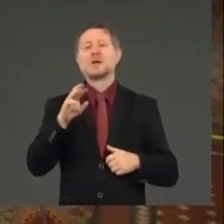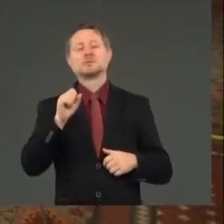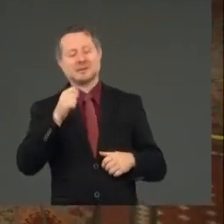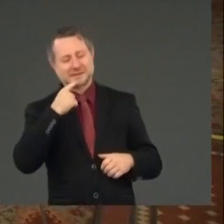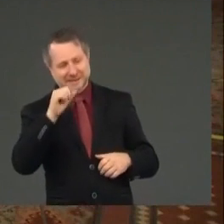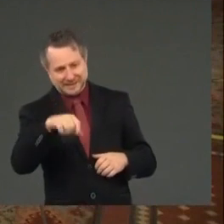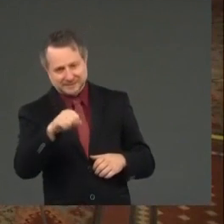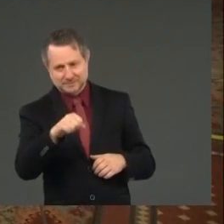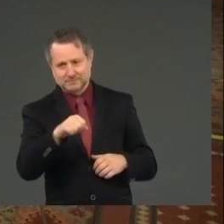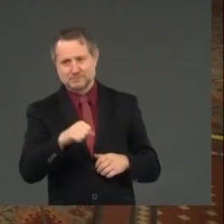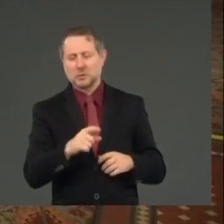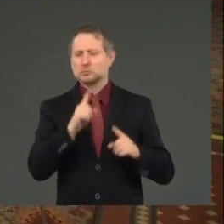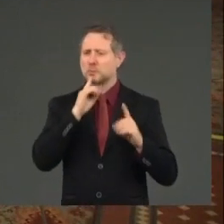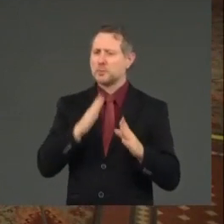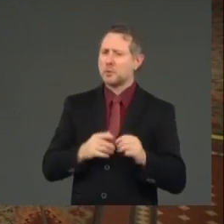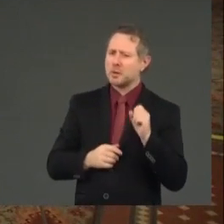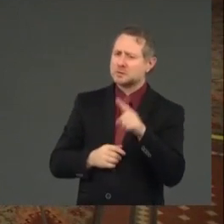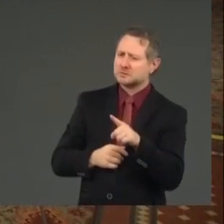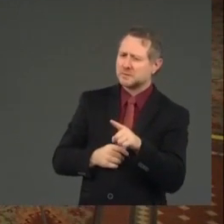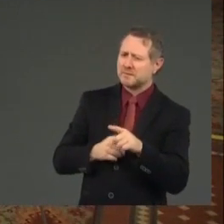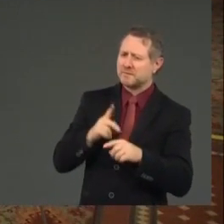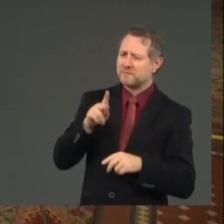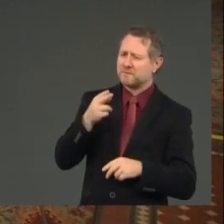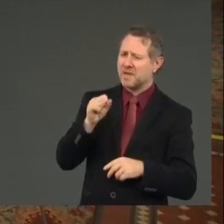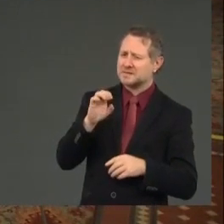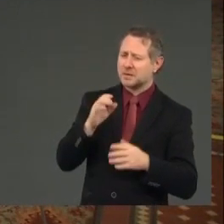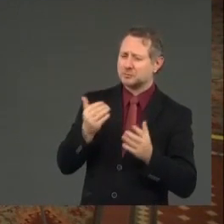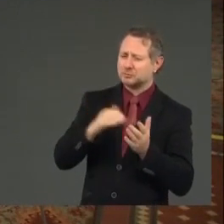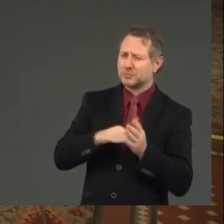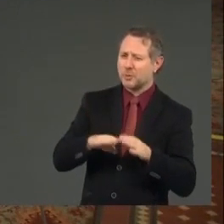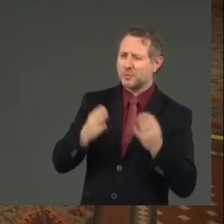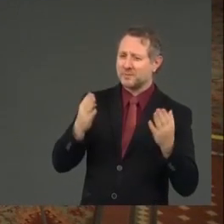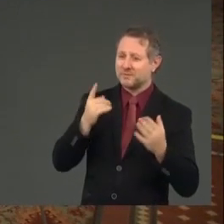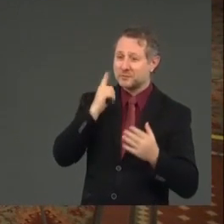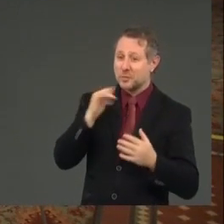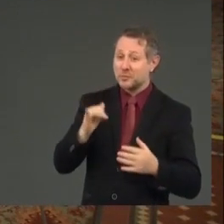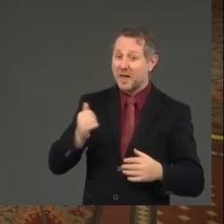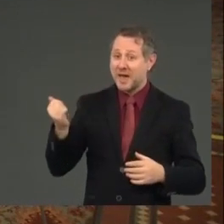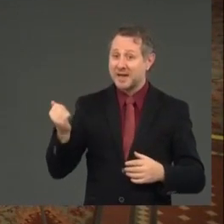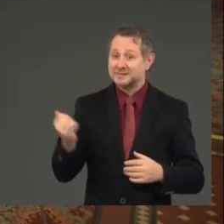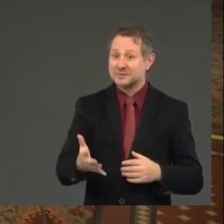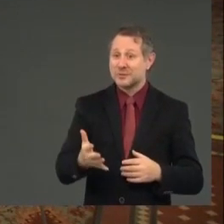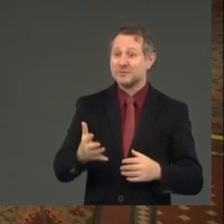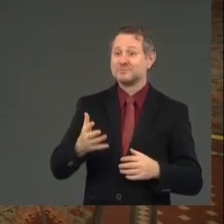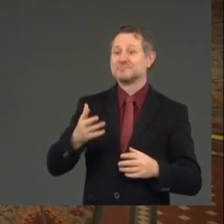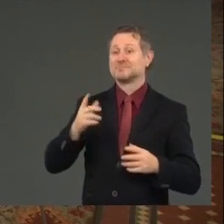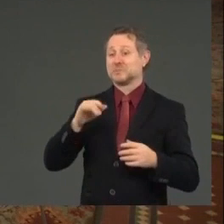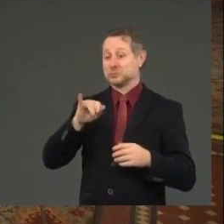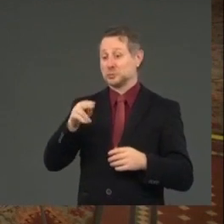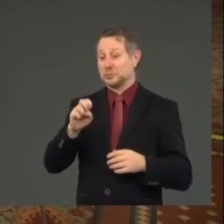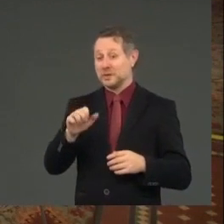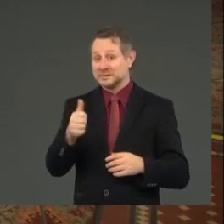YES.